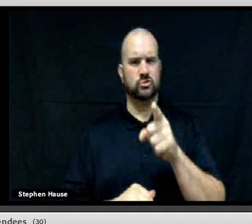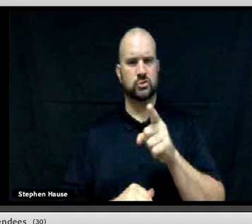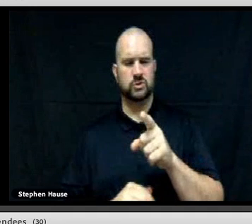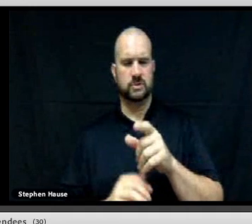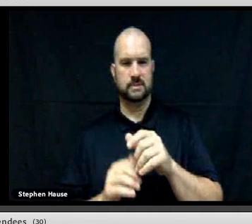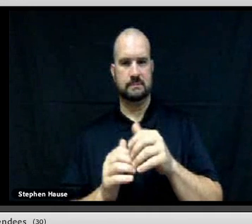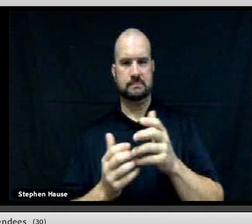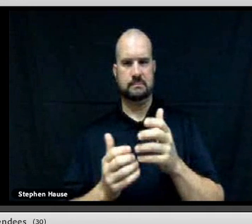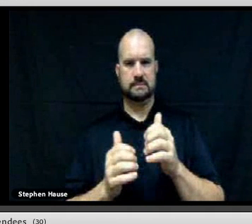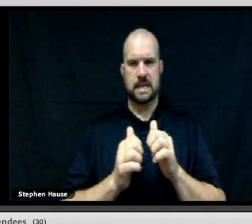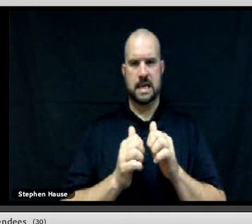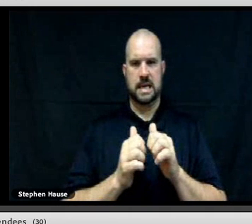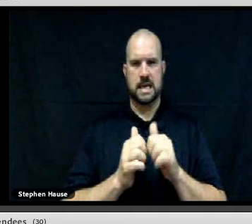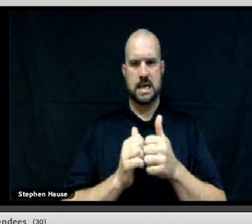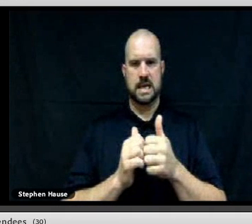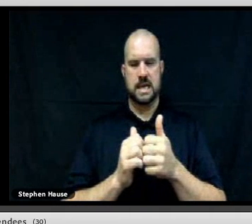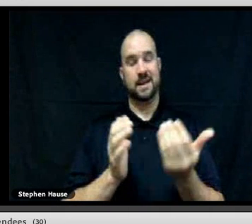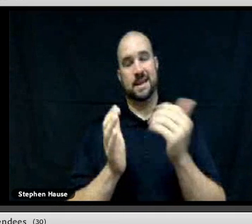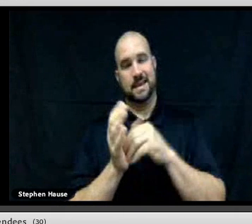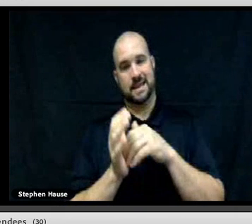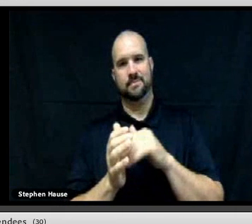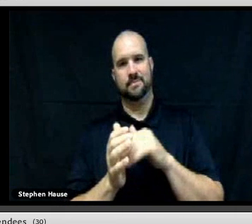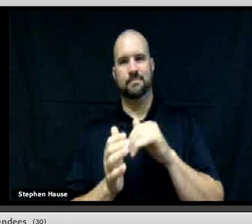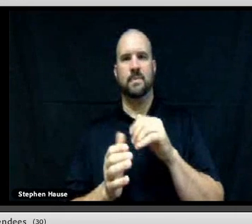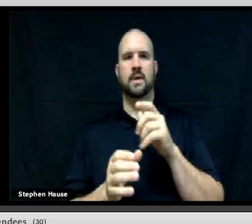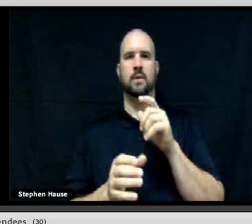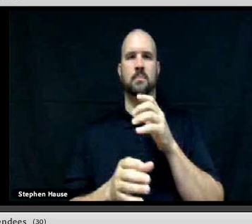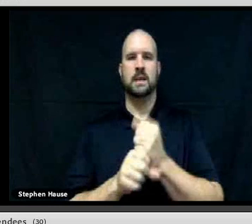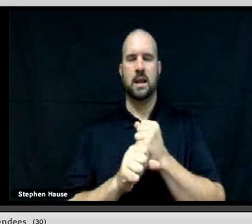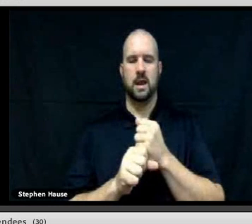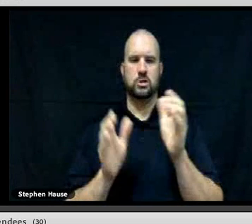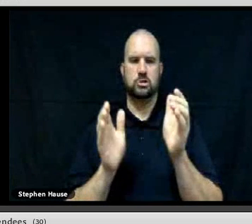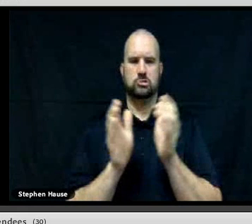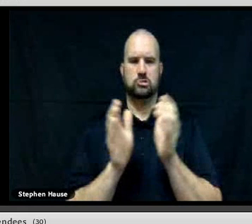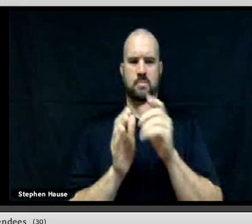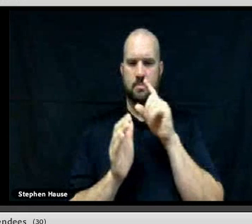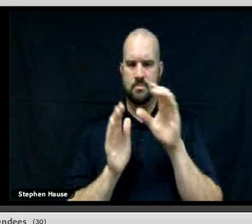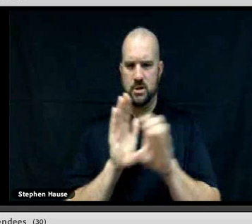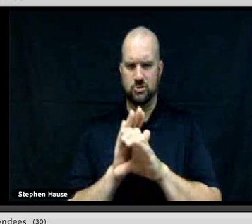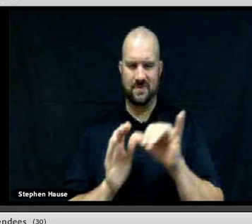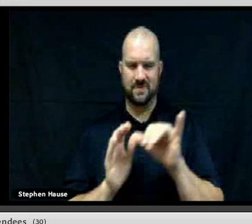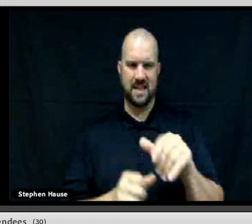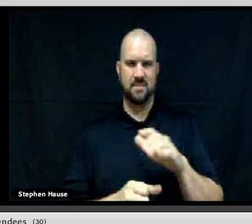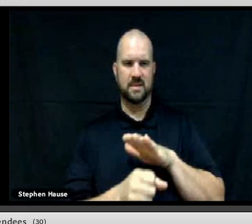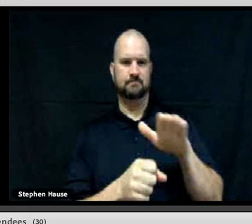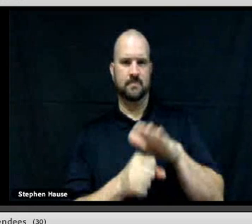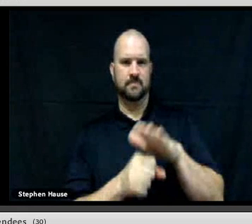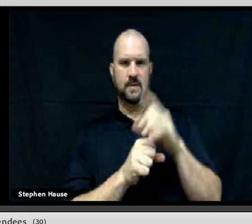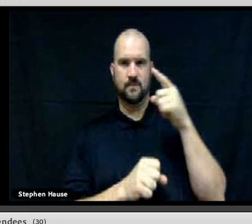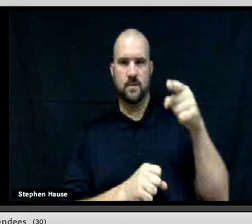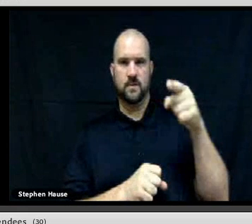whether that would be sufficient for them or whether, uh, there's a size that we would be able to put in there